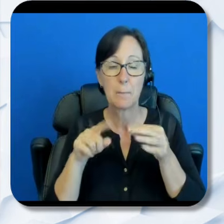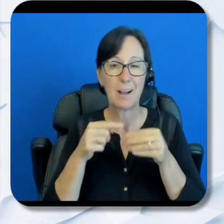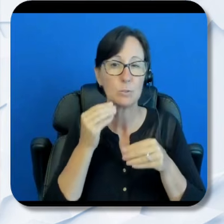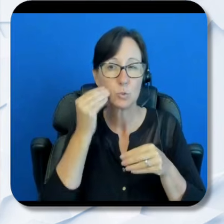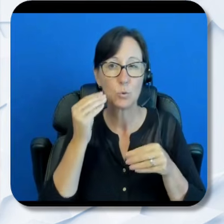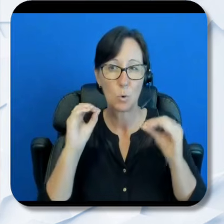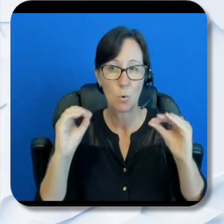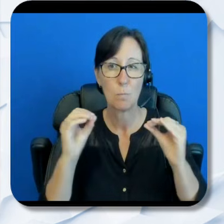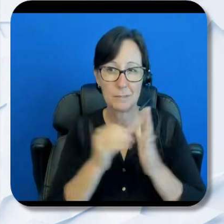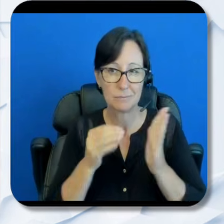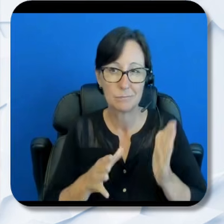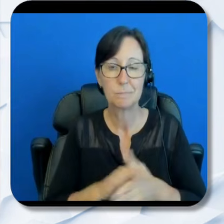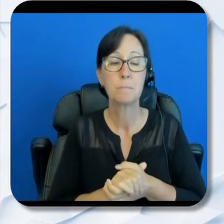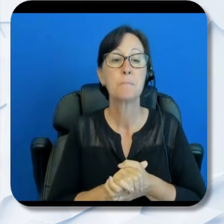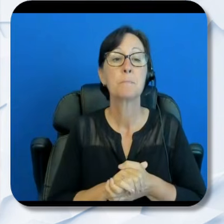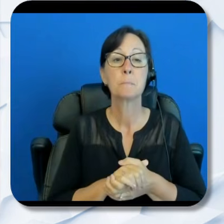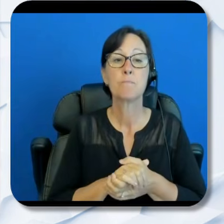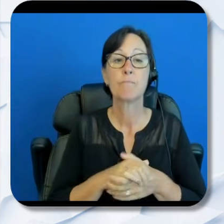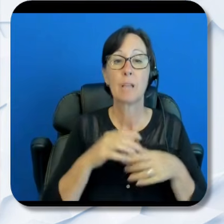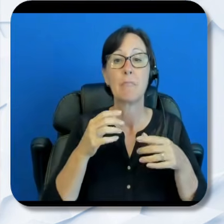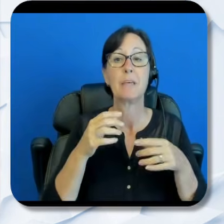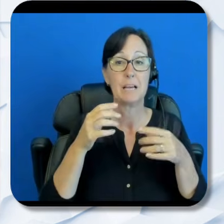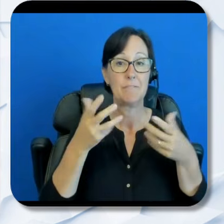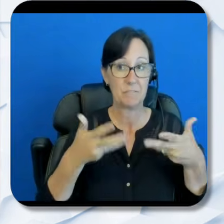After the main session, we're gonna transition into breakout sessions,